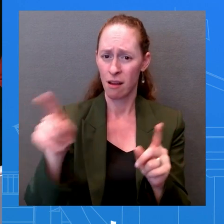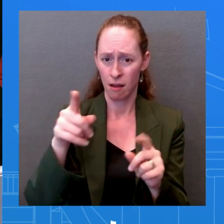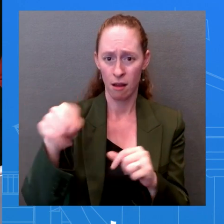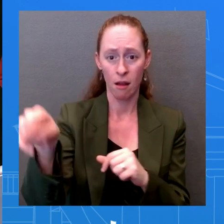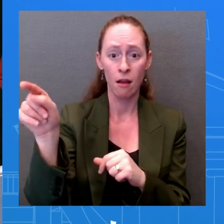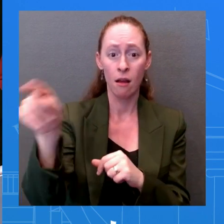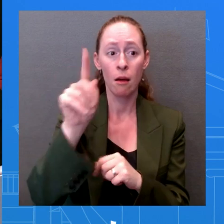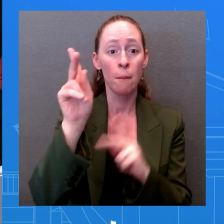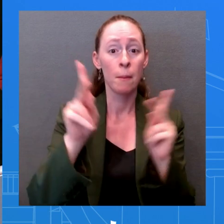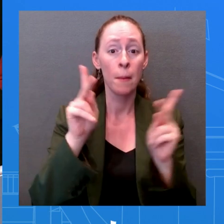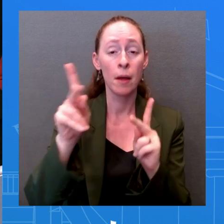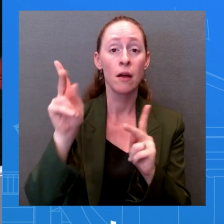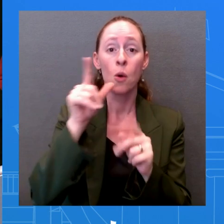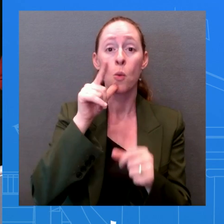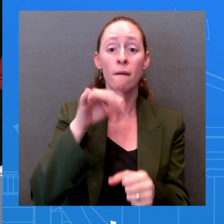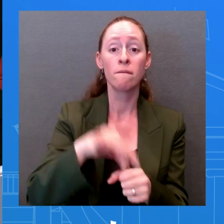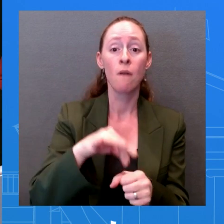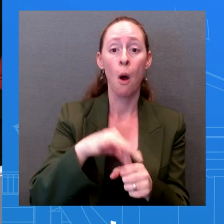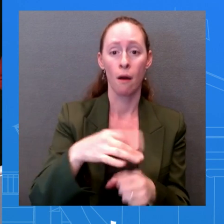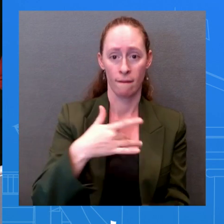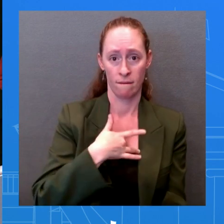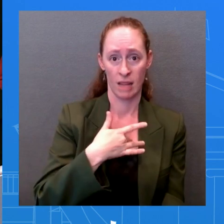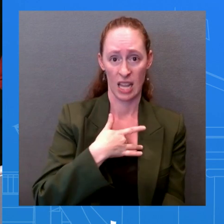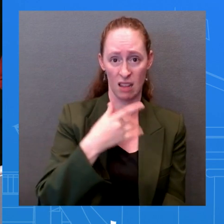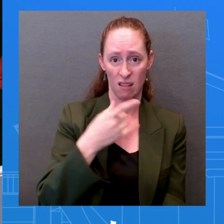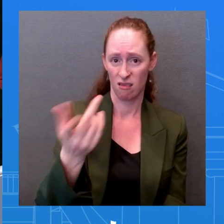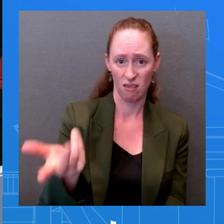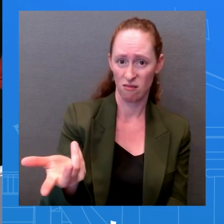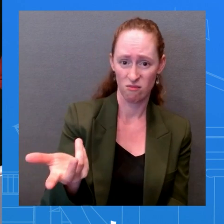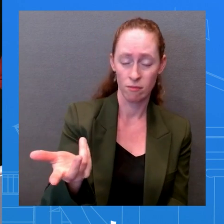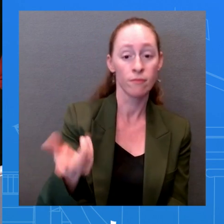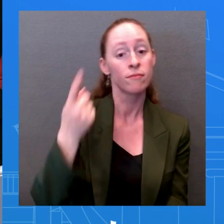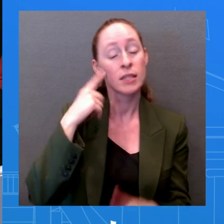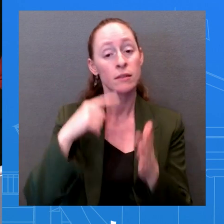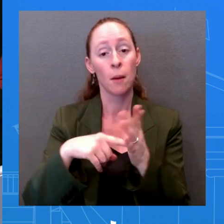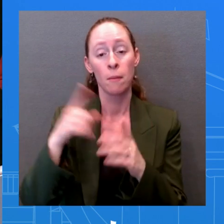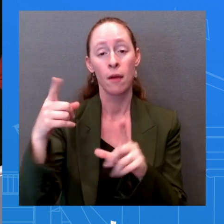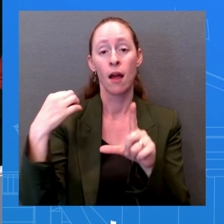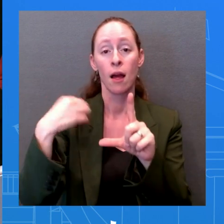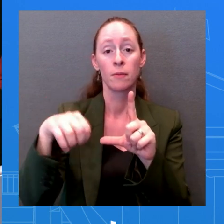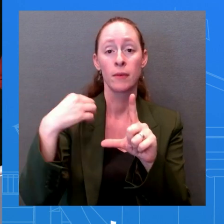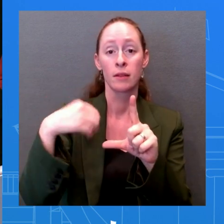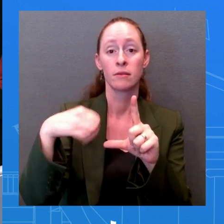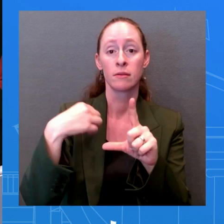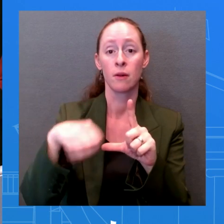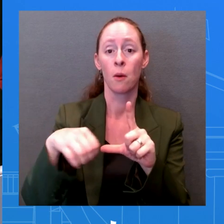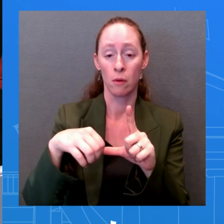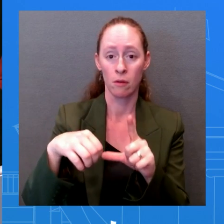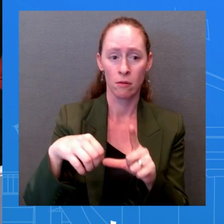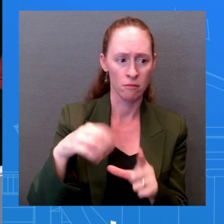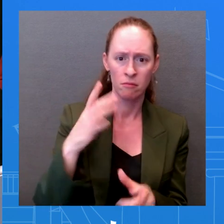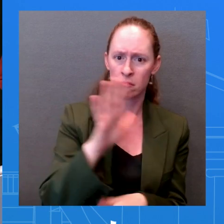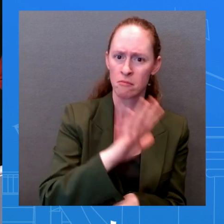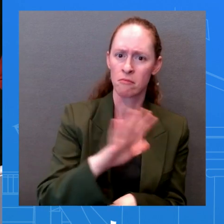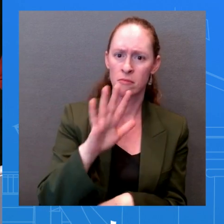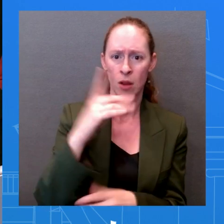they've released a thousand migrants on the street because the processing centers are overwhelmed there. You know, how is that humane?